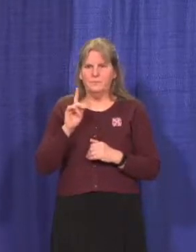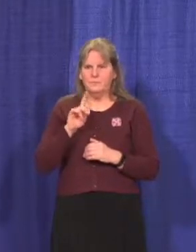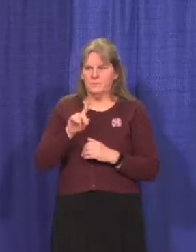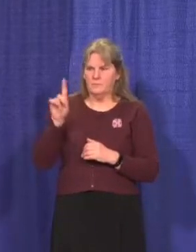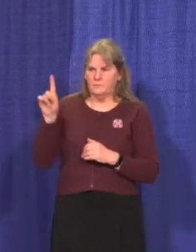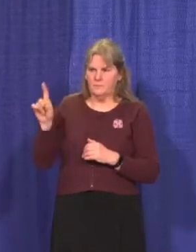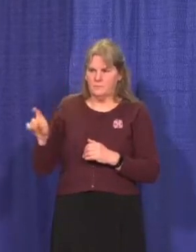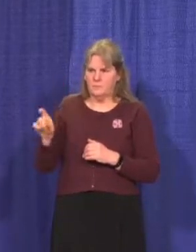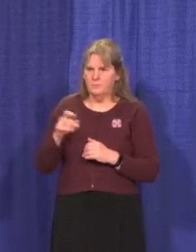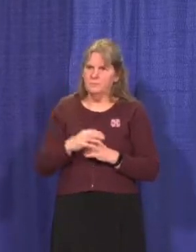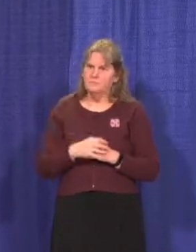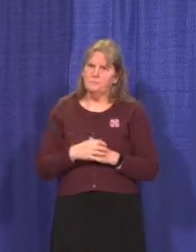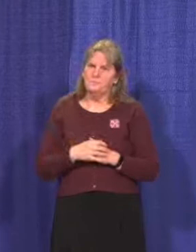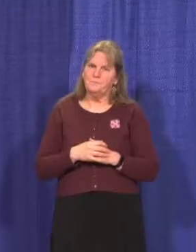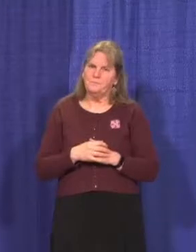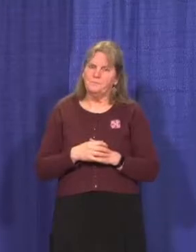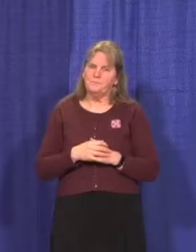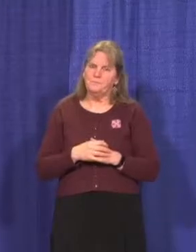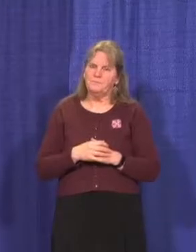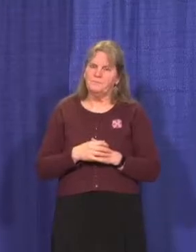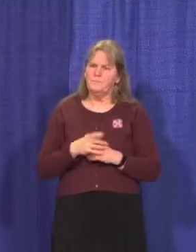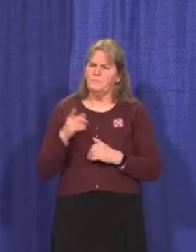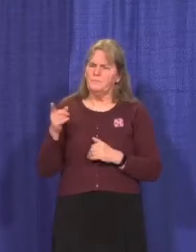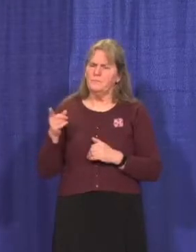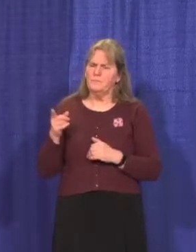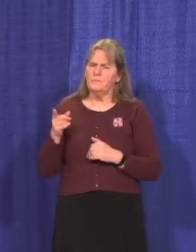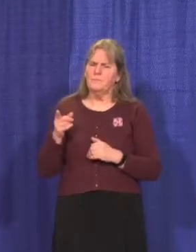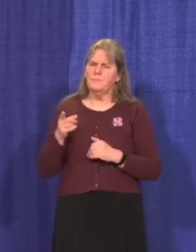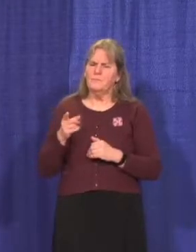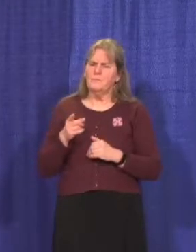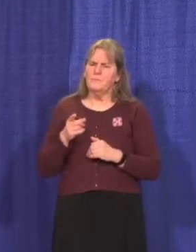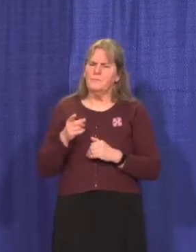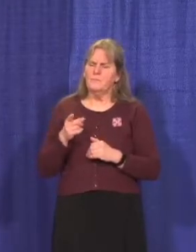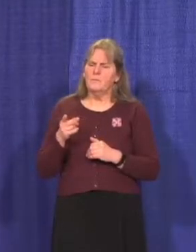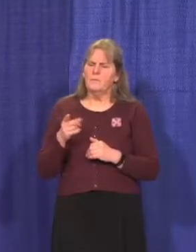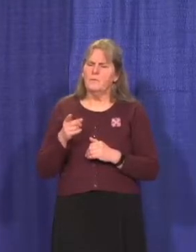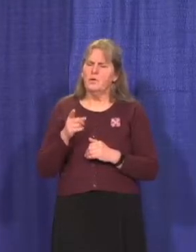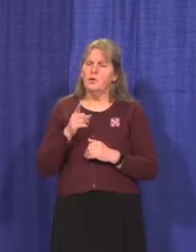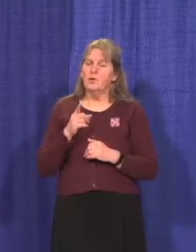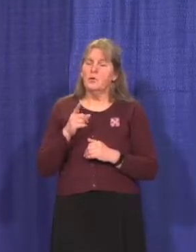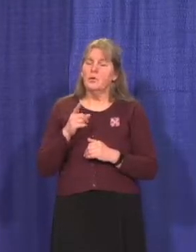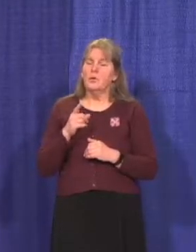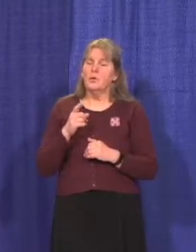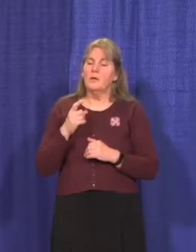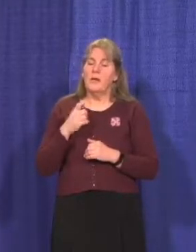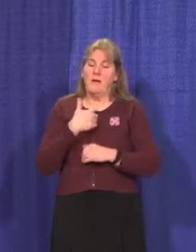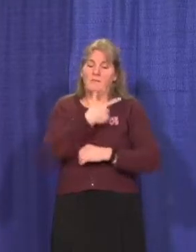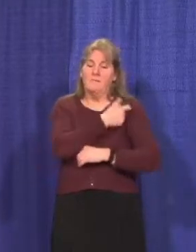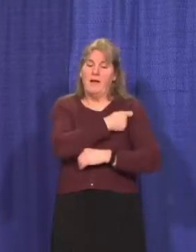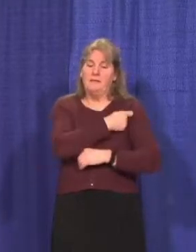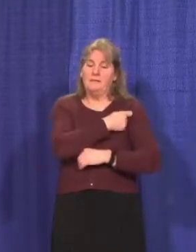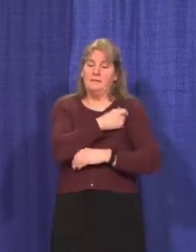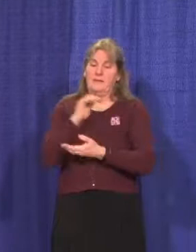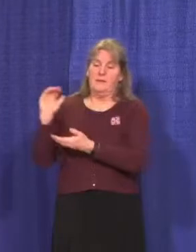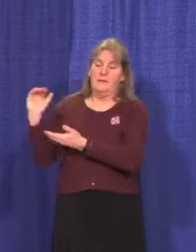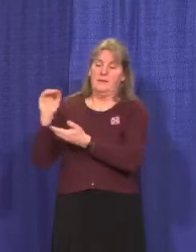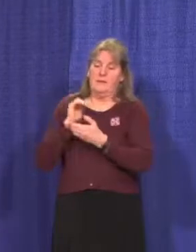if you could confirm the most recent shipment of doses we got was 4500.